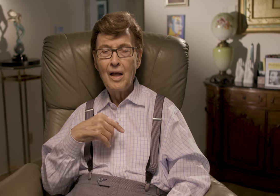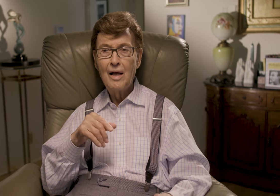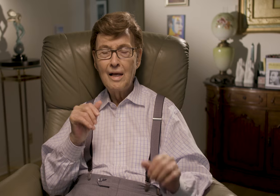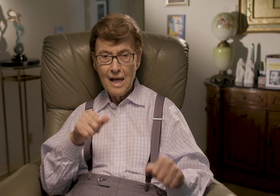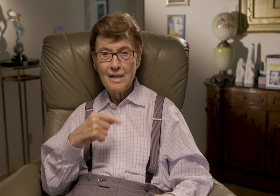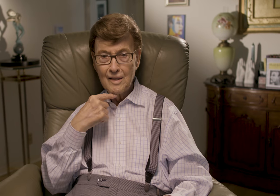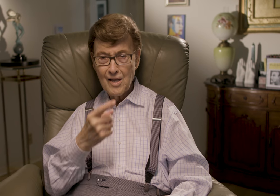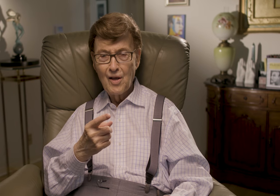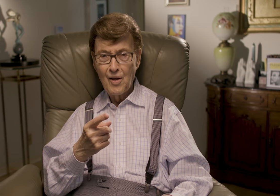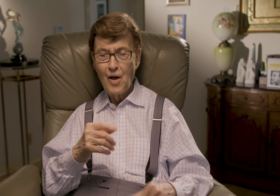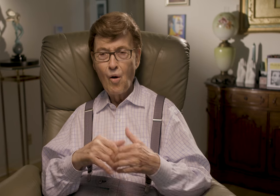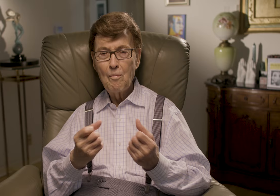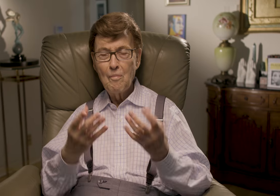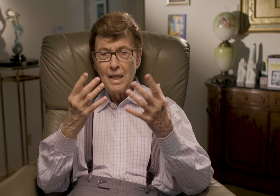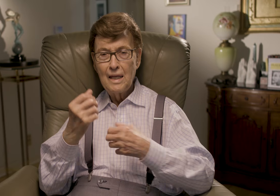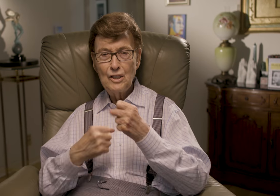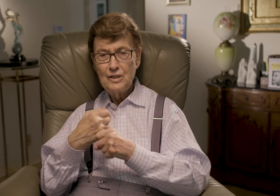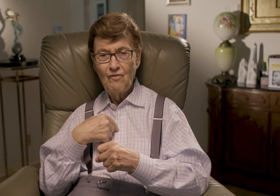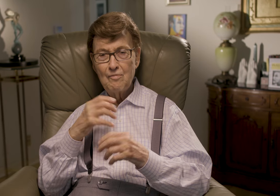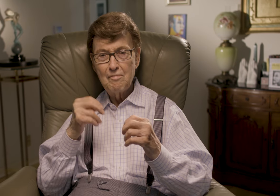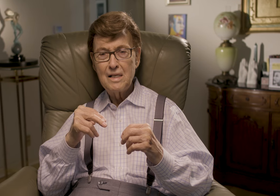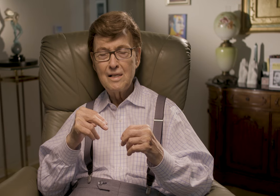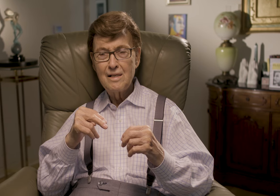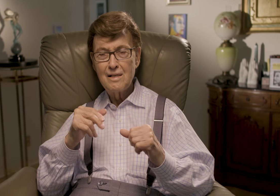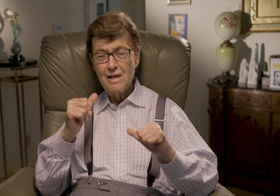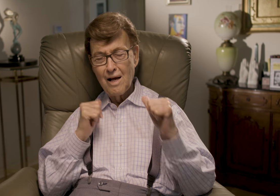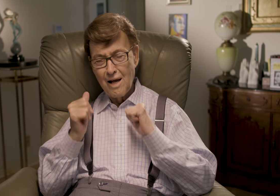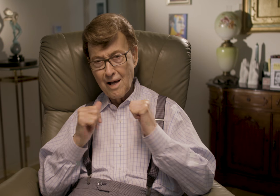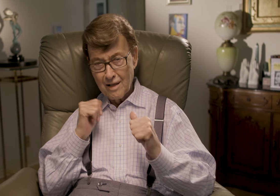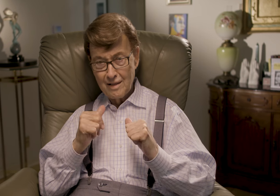I can tell you how many years I have been acting.